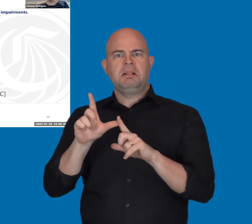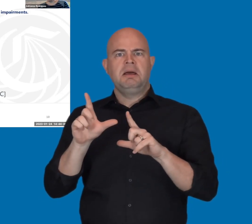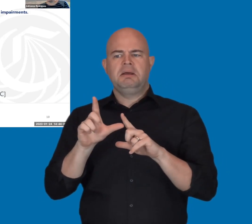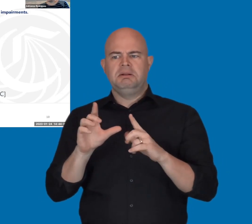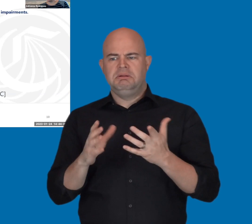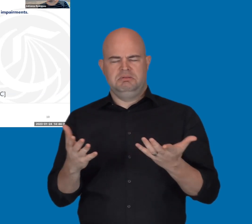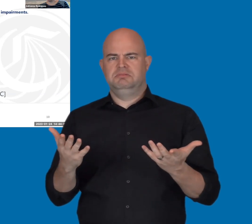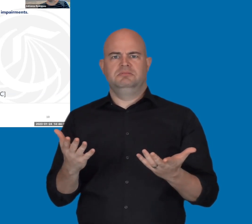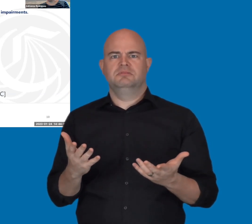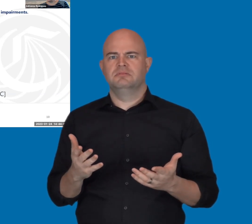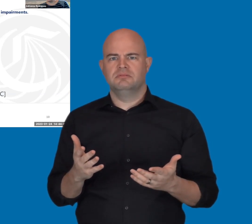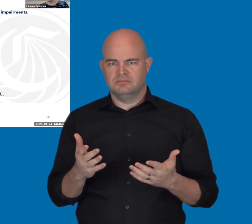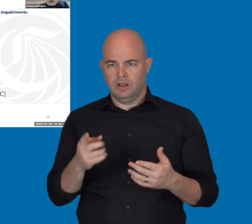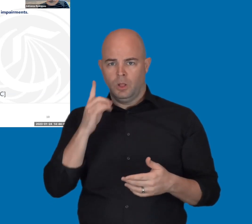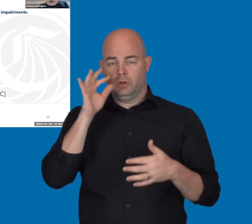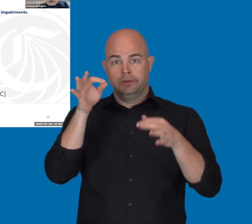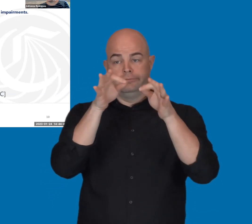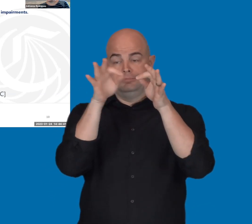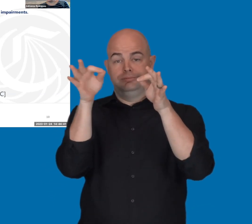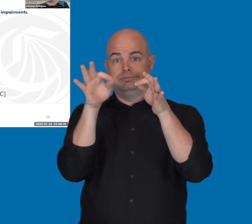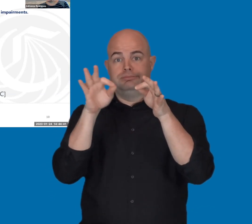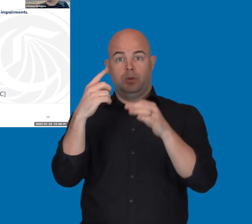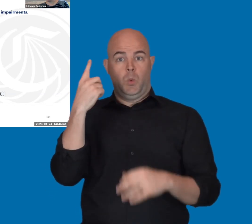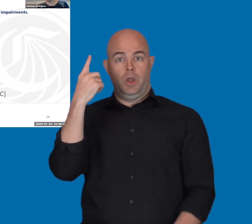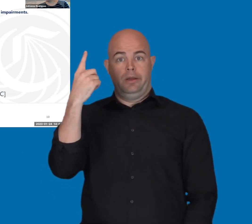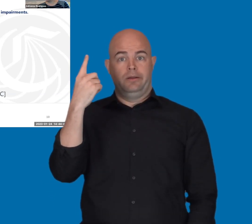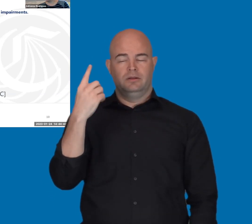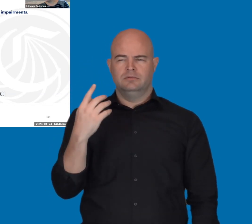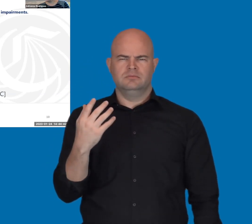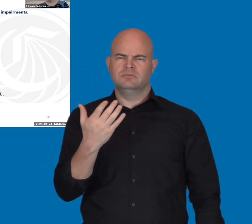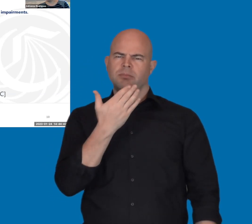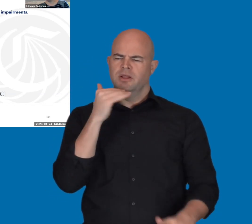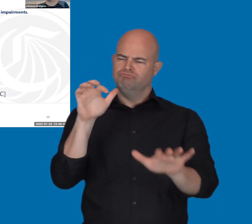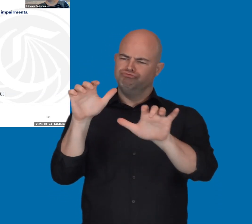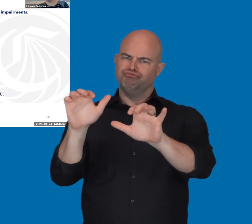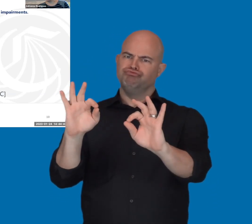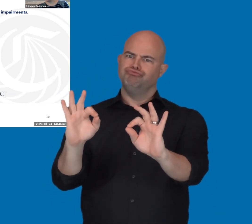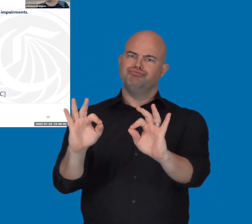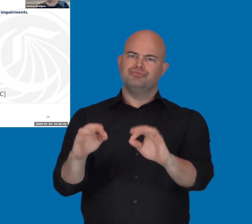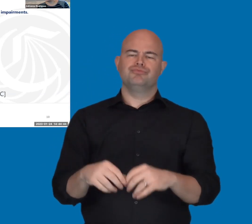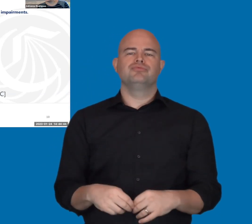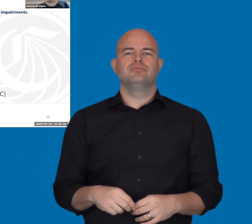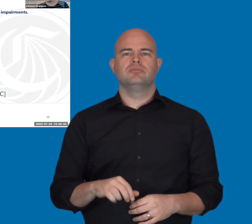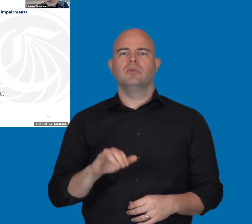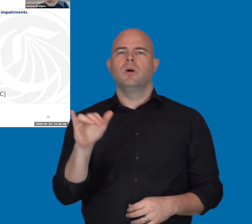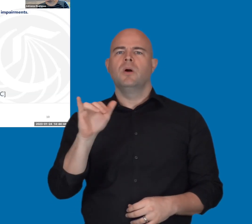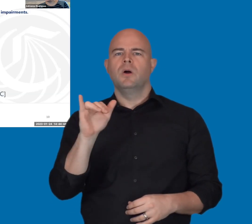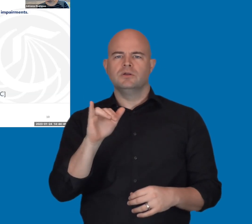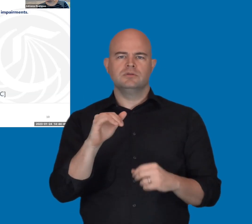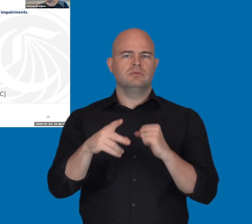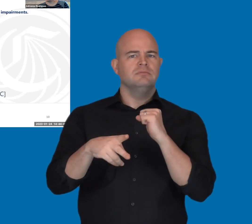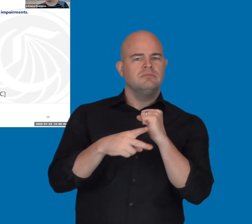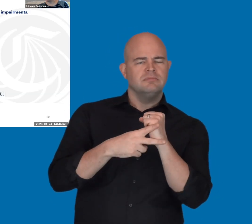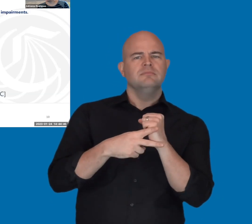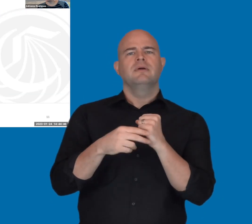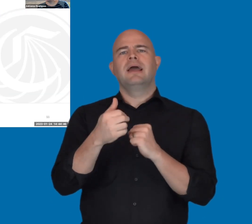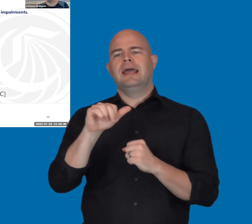You want to make sure it's typed out nicely. And you want to preserve and identify slang and accents.